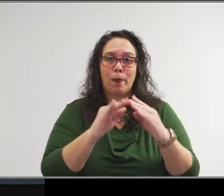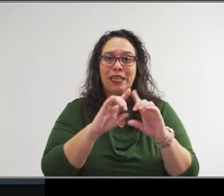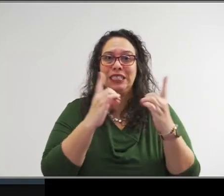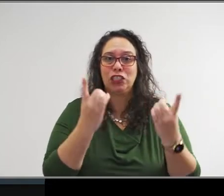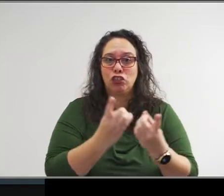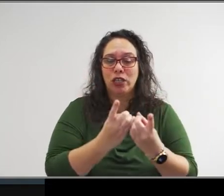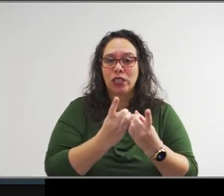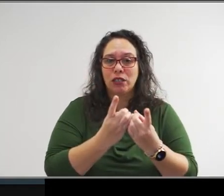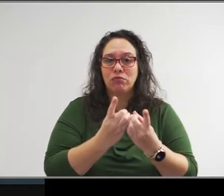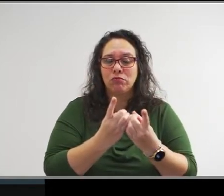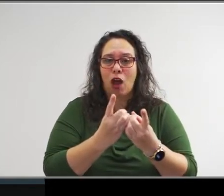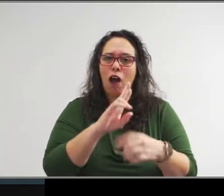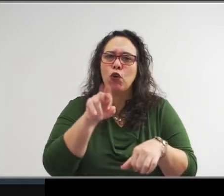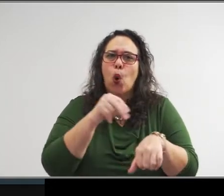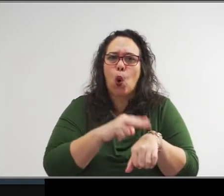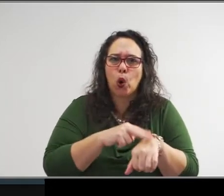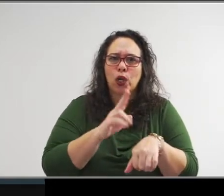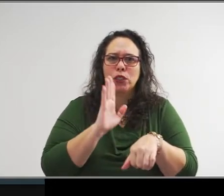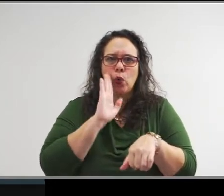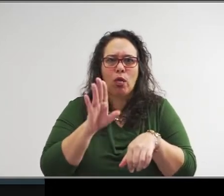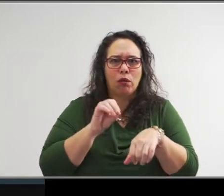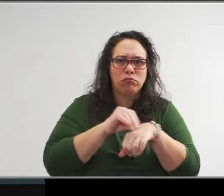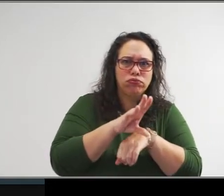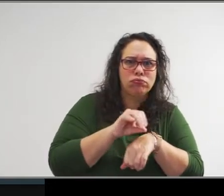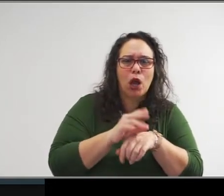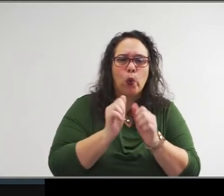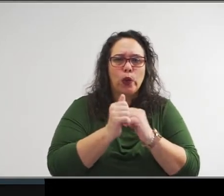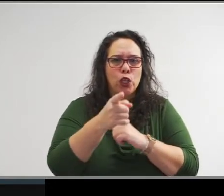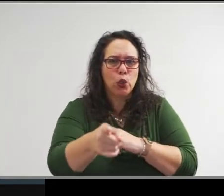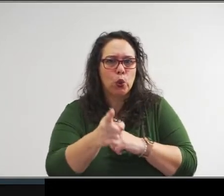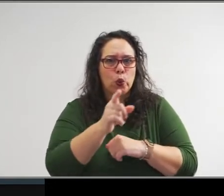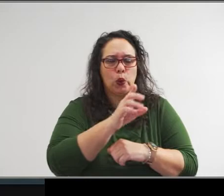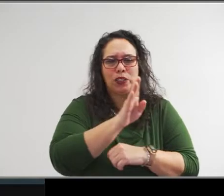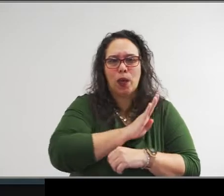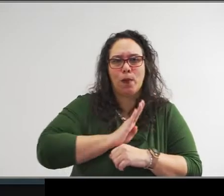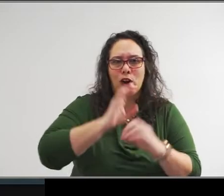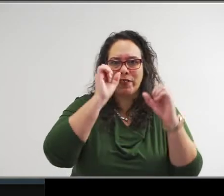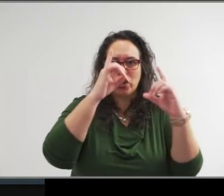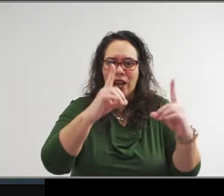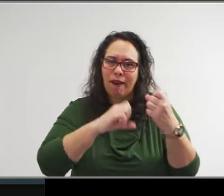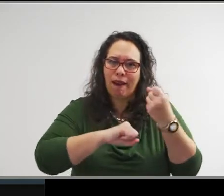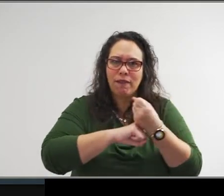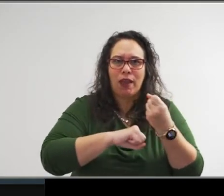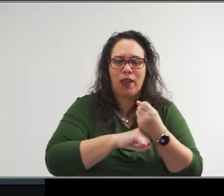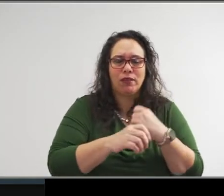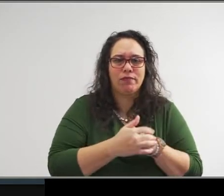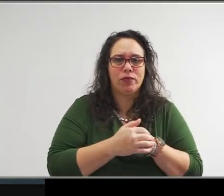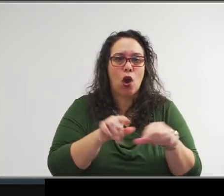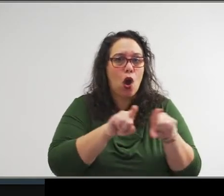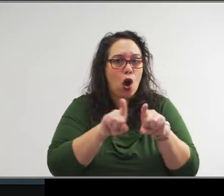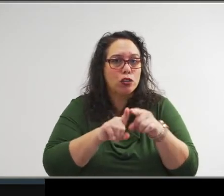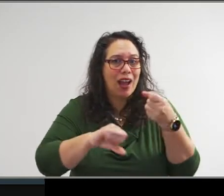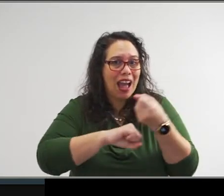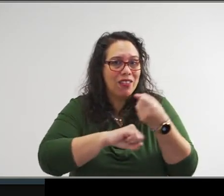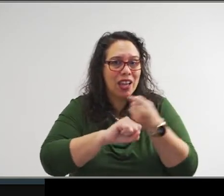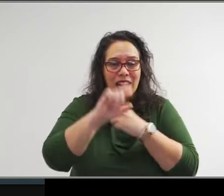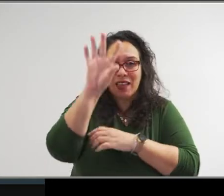as the board of education, watch, you know, to advocate we're also advocating at the federal level.